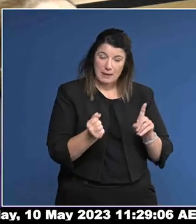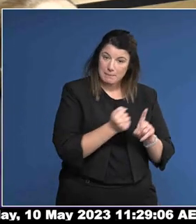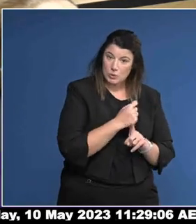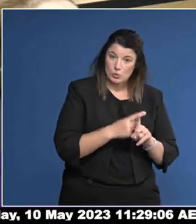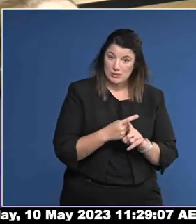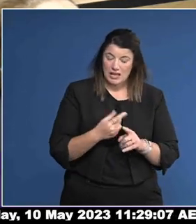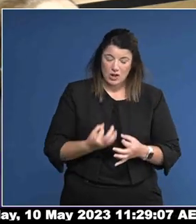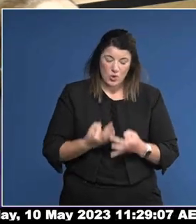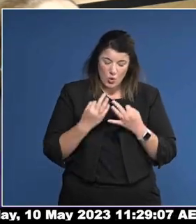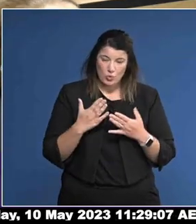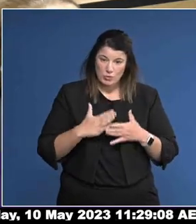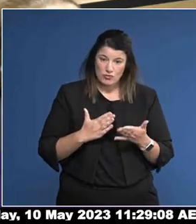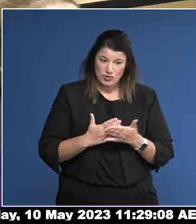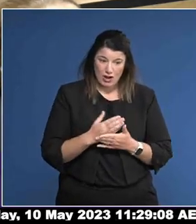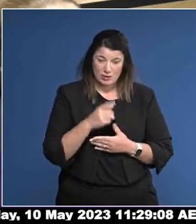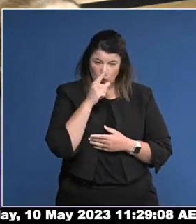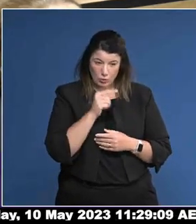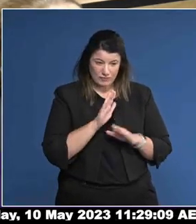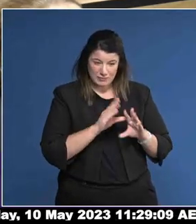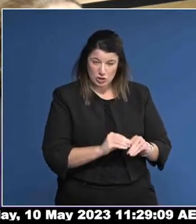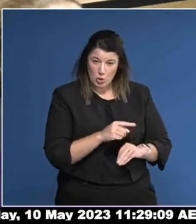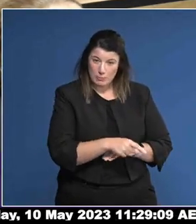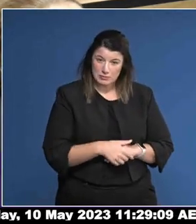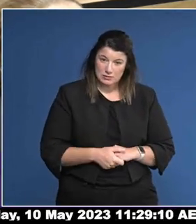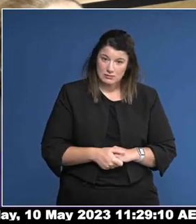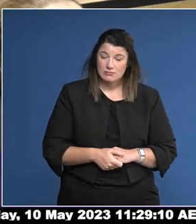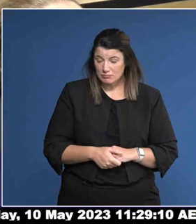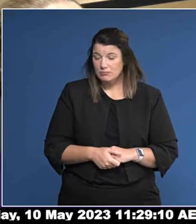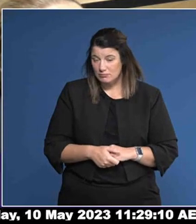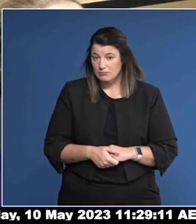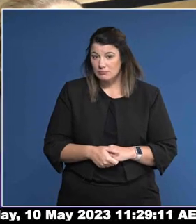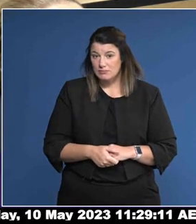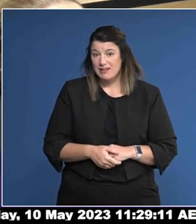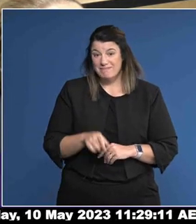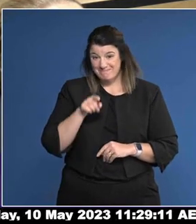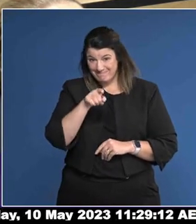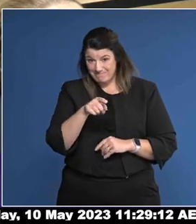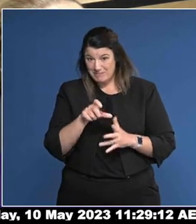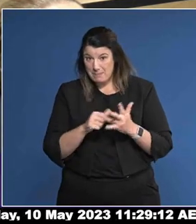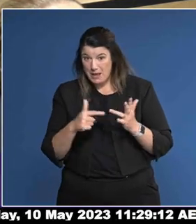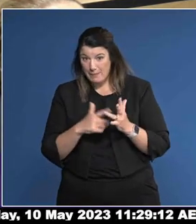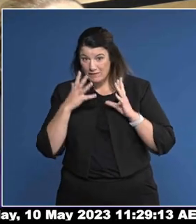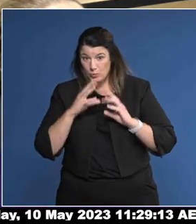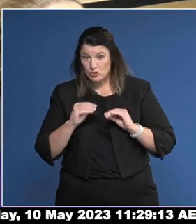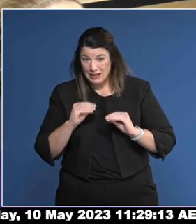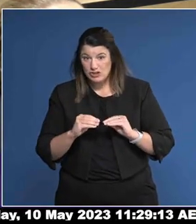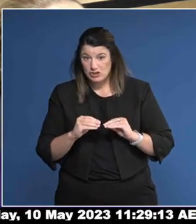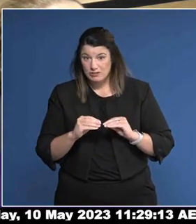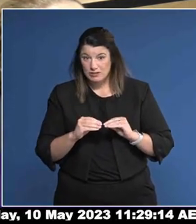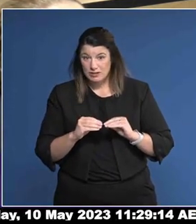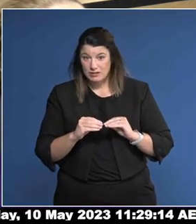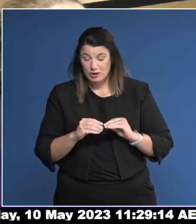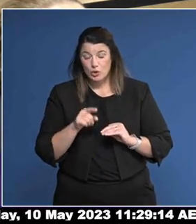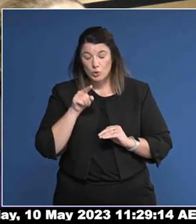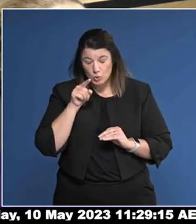And the Department of Education, it could have done much more